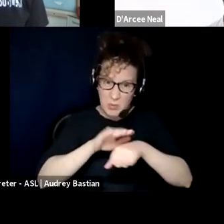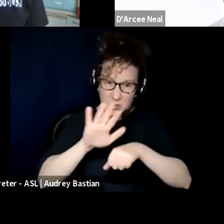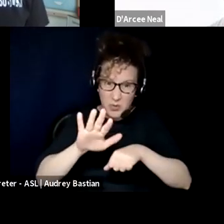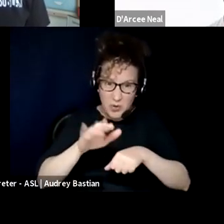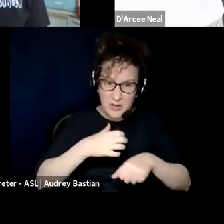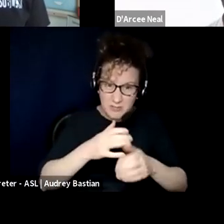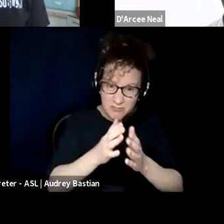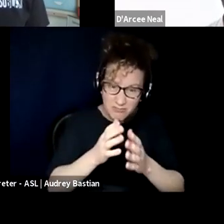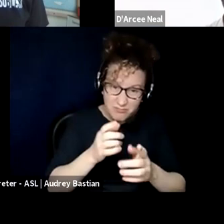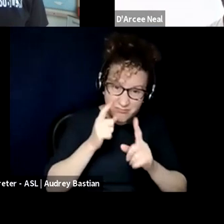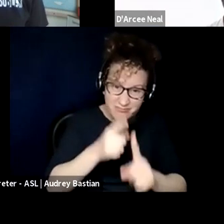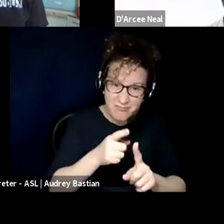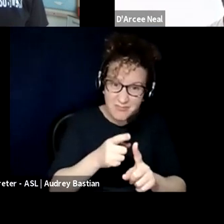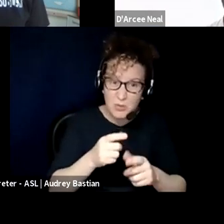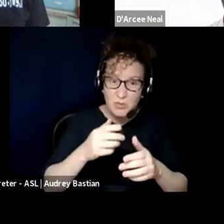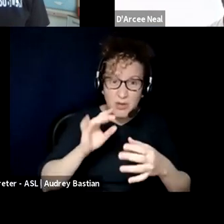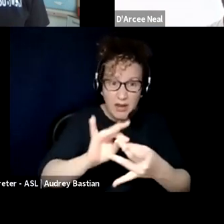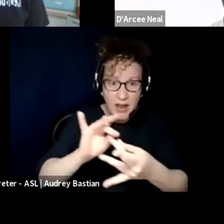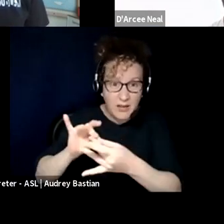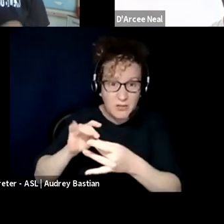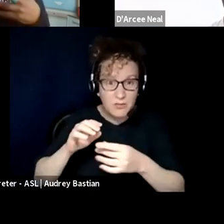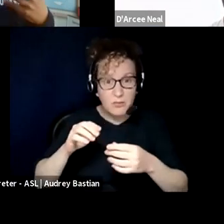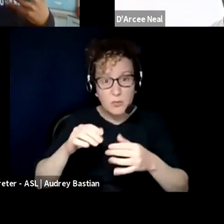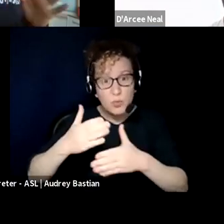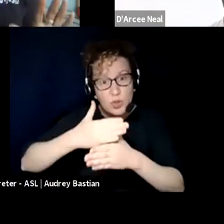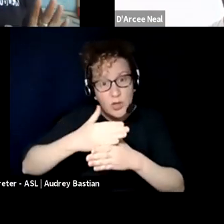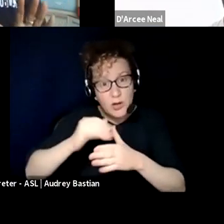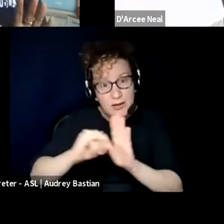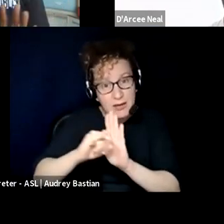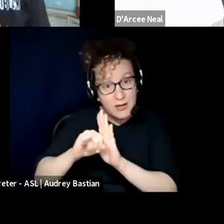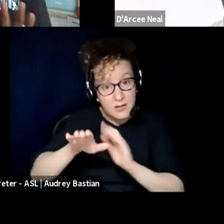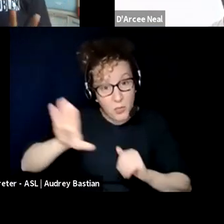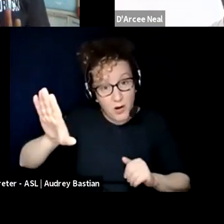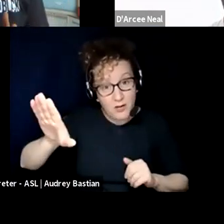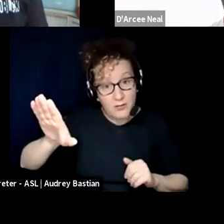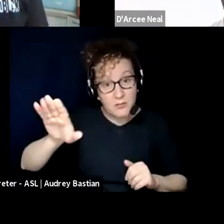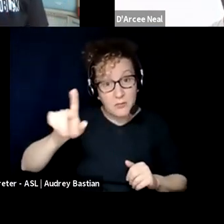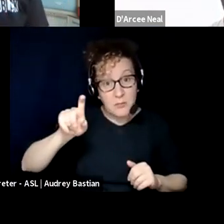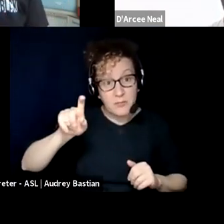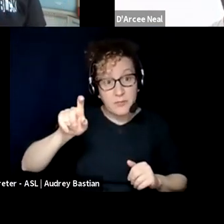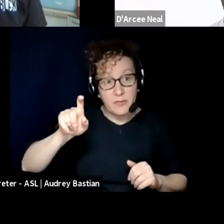was shared identities while you were abroad? I will pause their if someone would like to